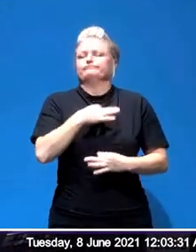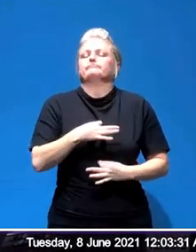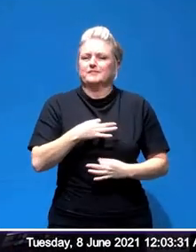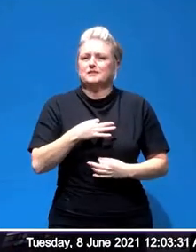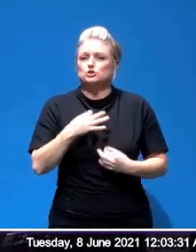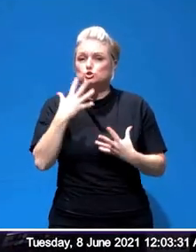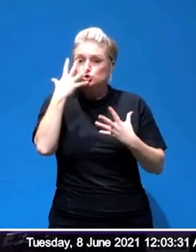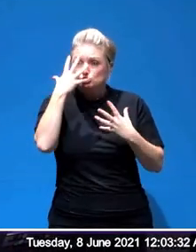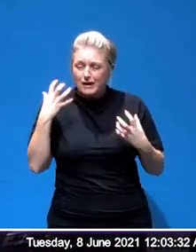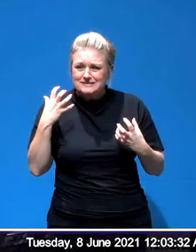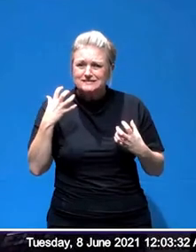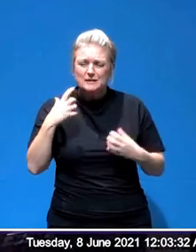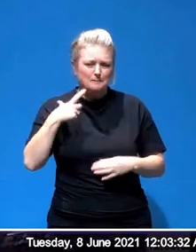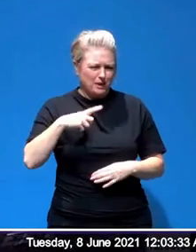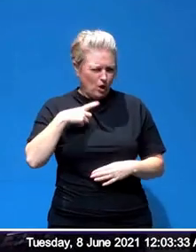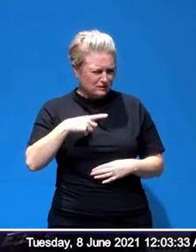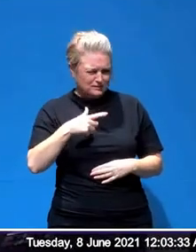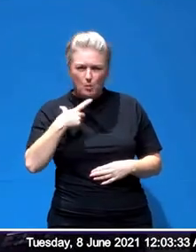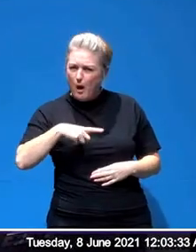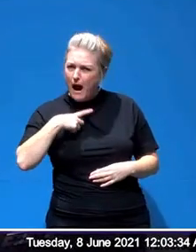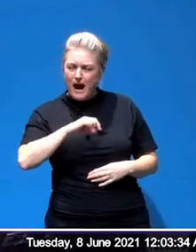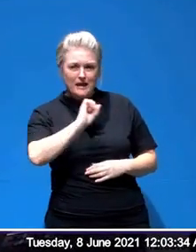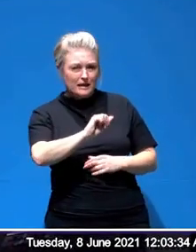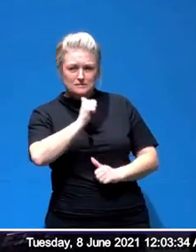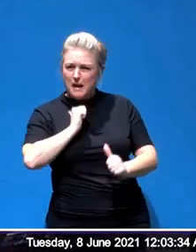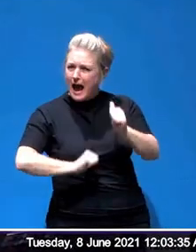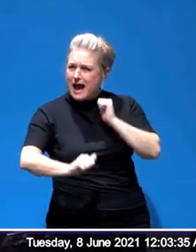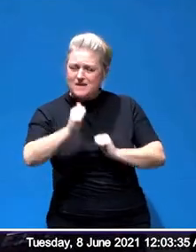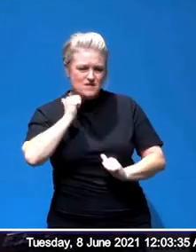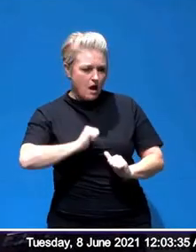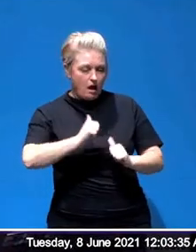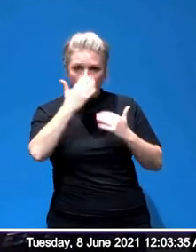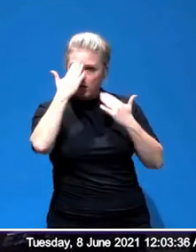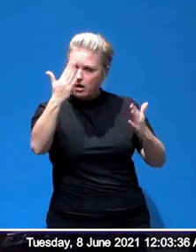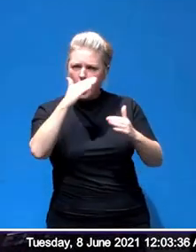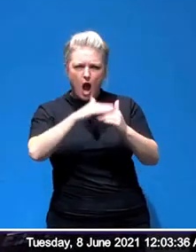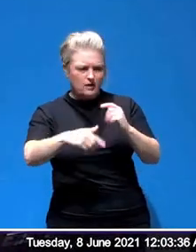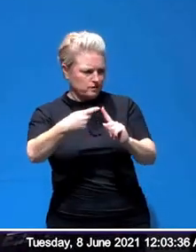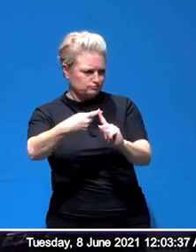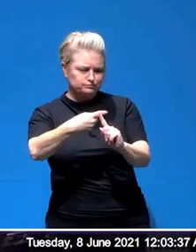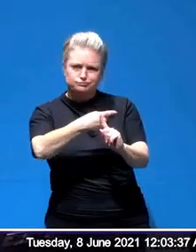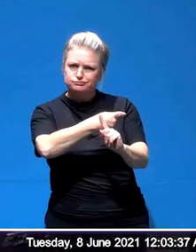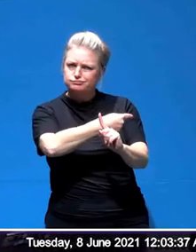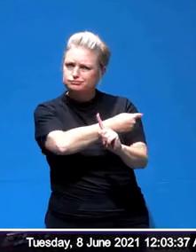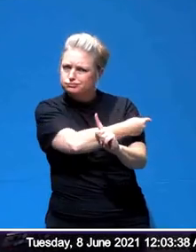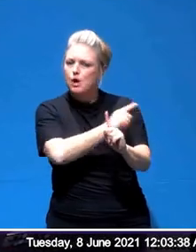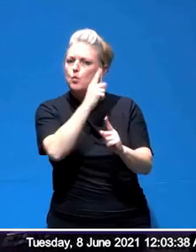never able to understand the trauma that he had been through. We have as a family attempted to give him support and confidence